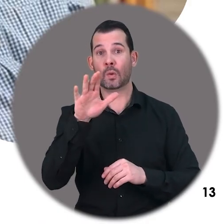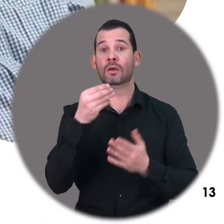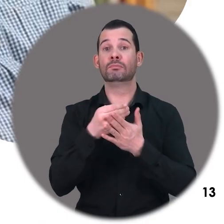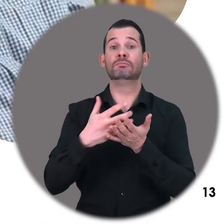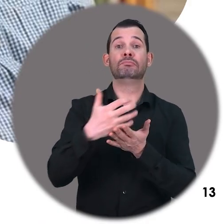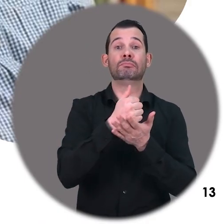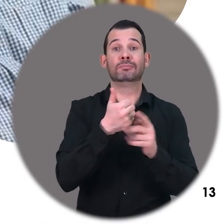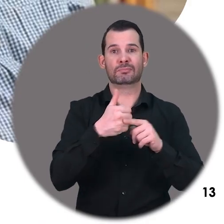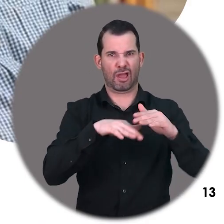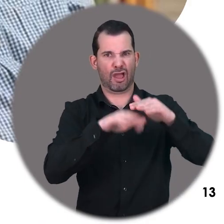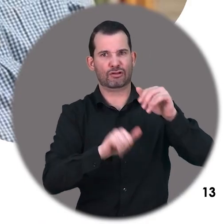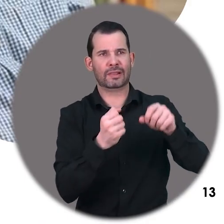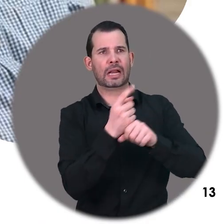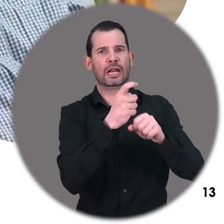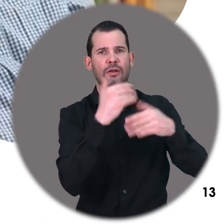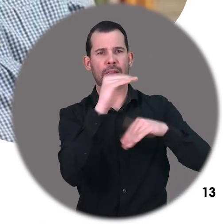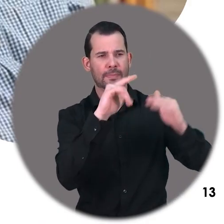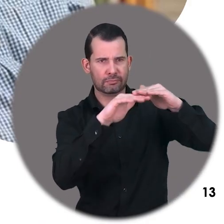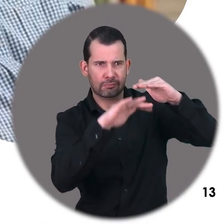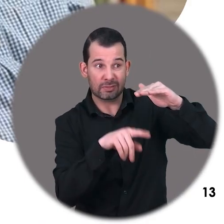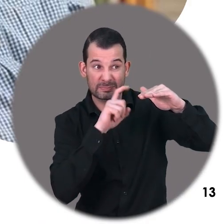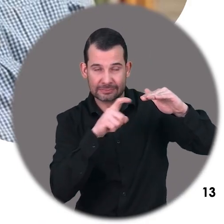and your net income is below the yearly threshold.